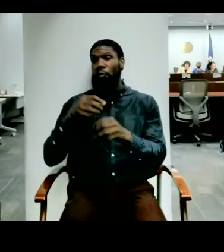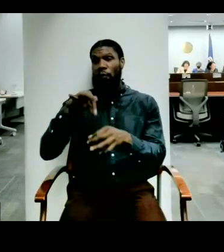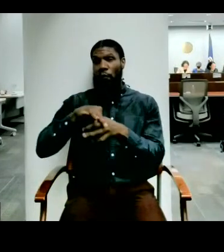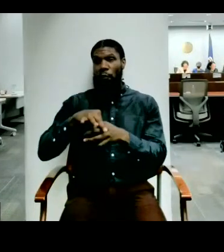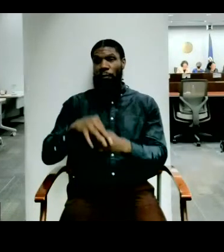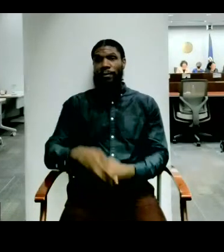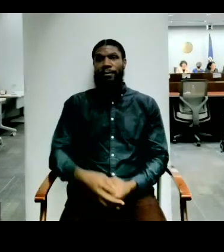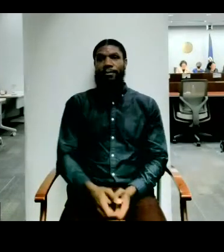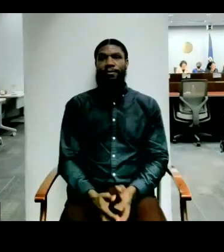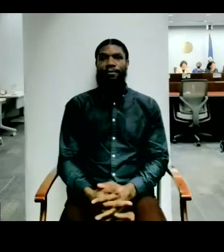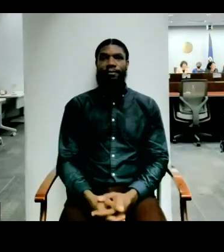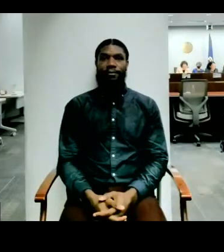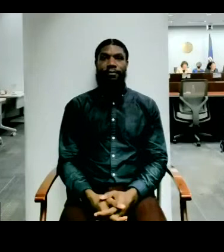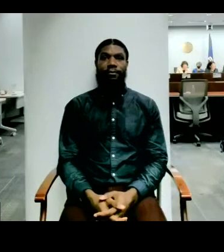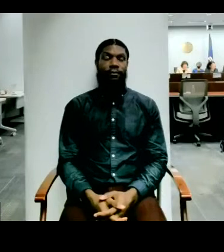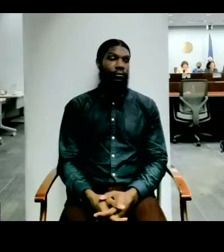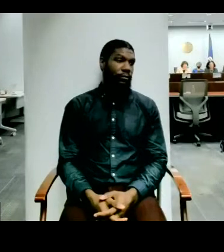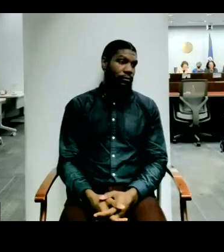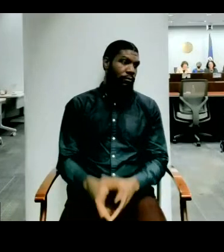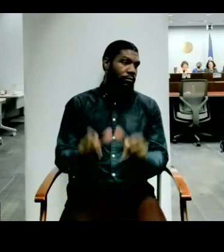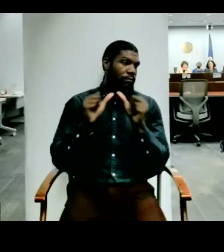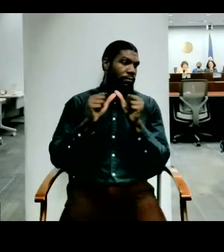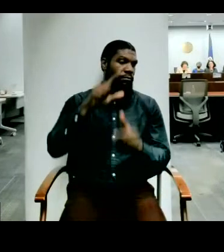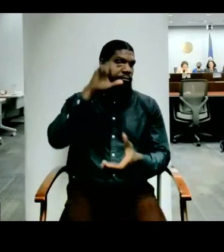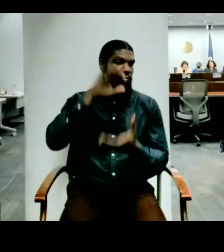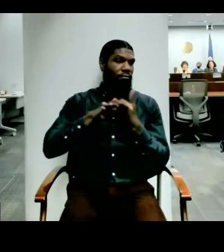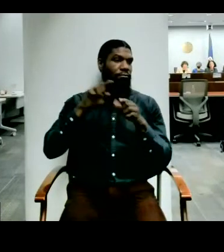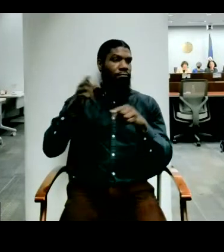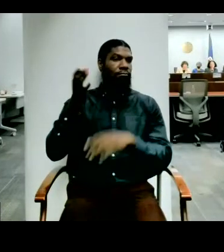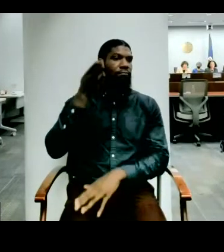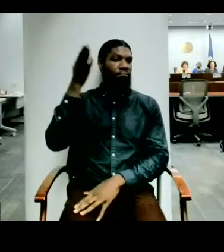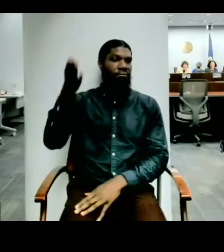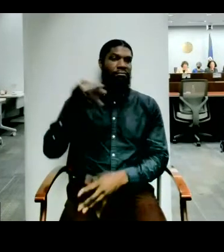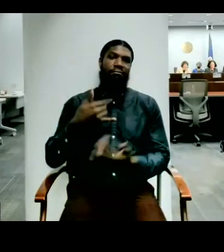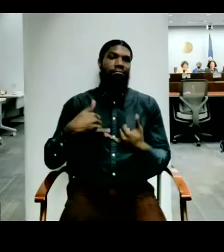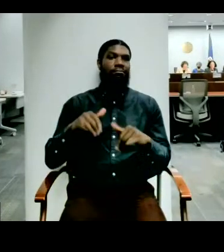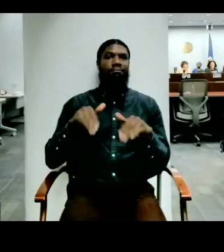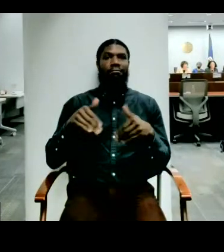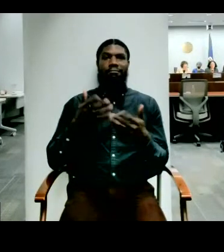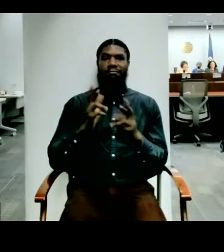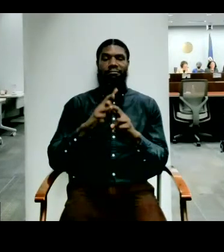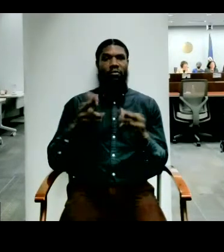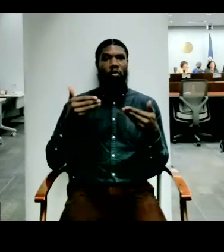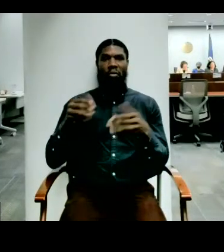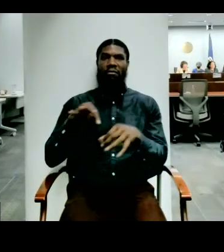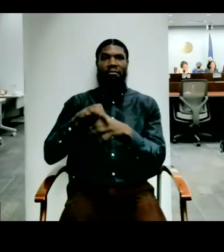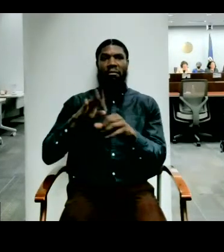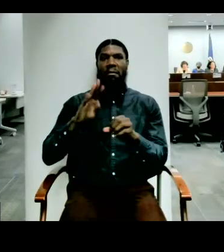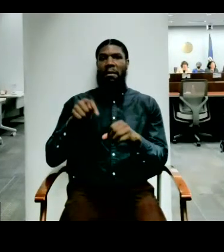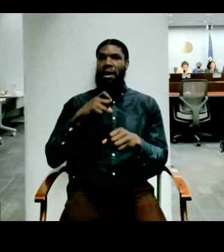I continue to believe that this motion is premature but have no objection.